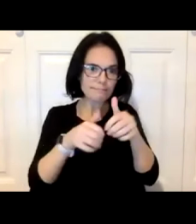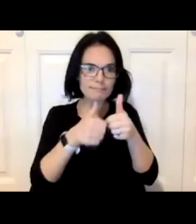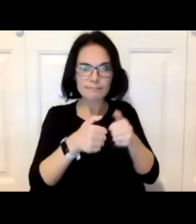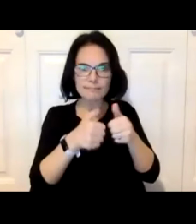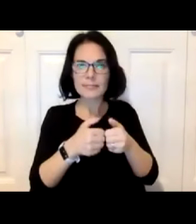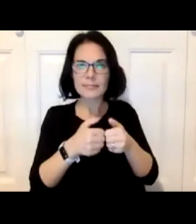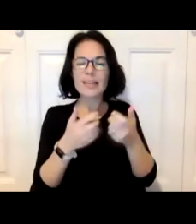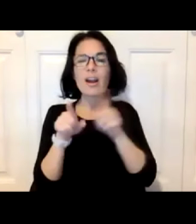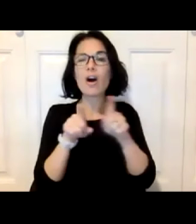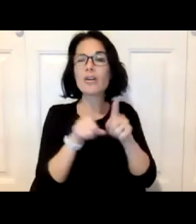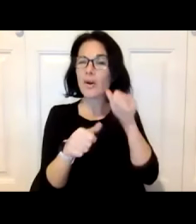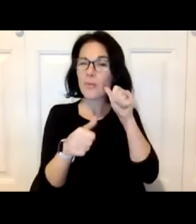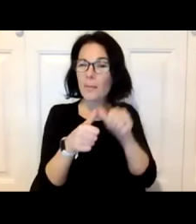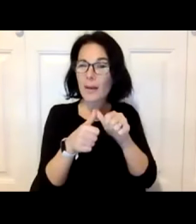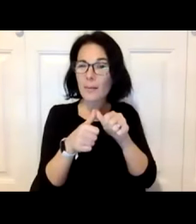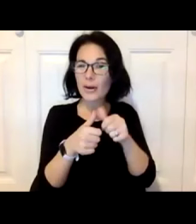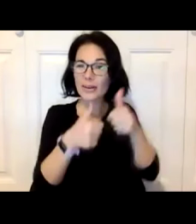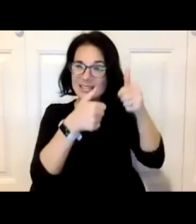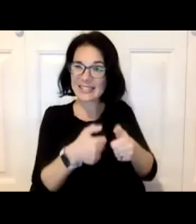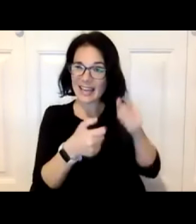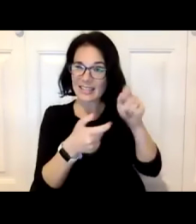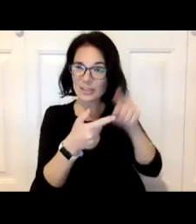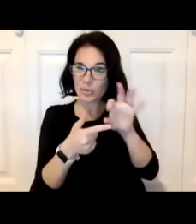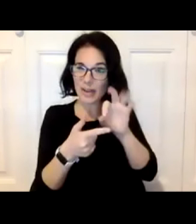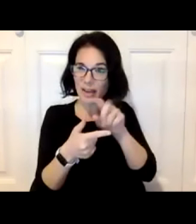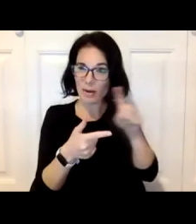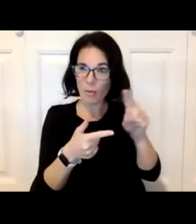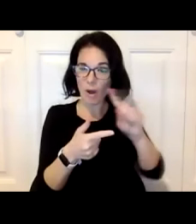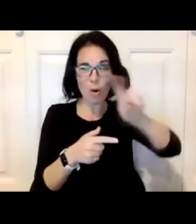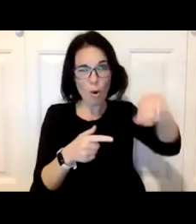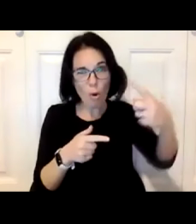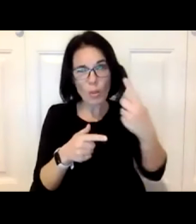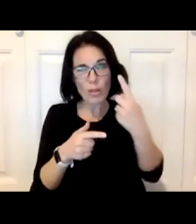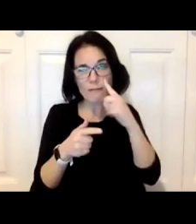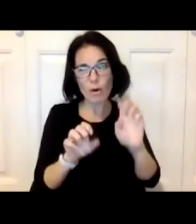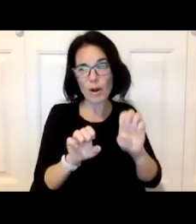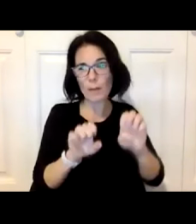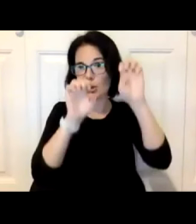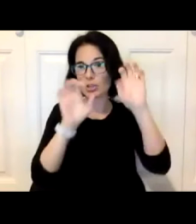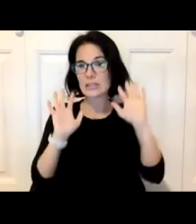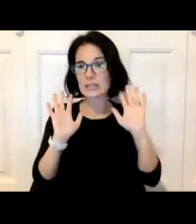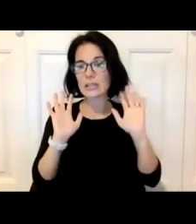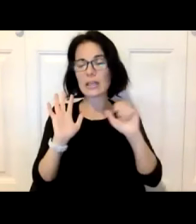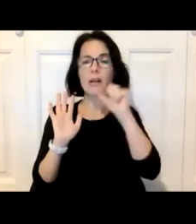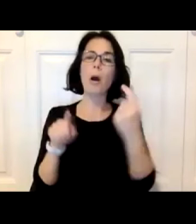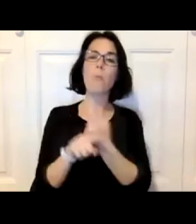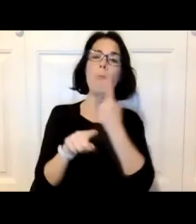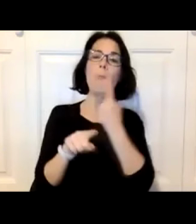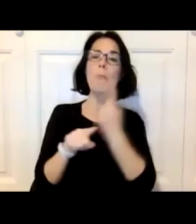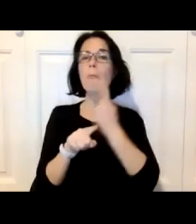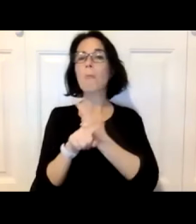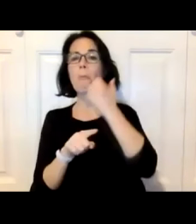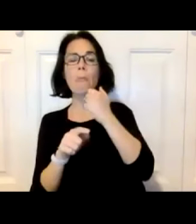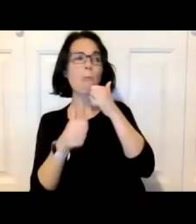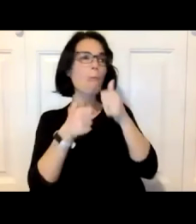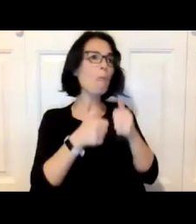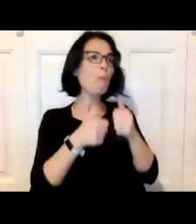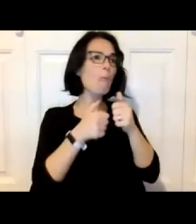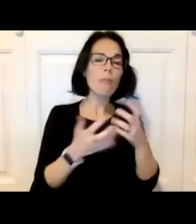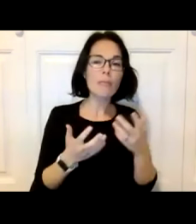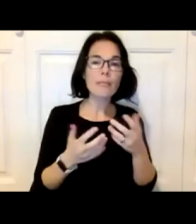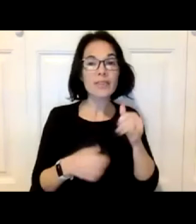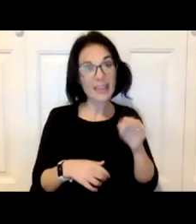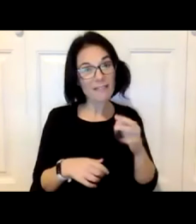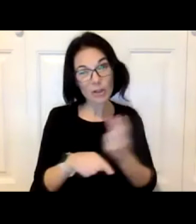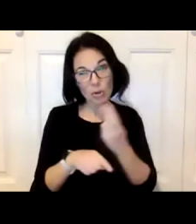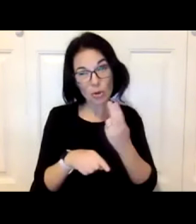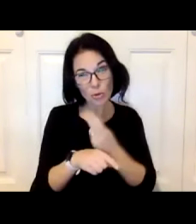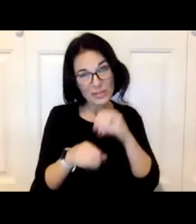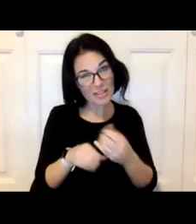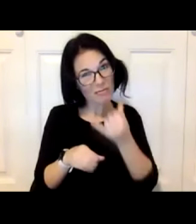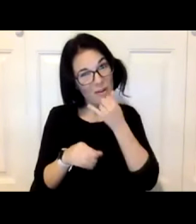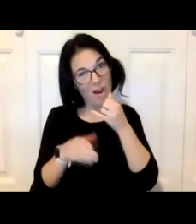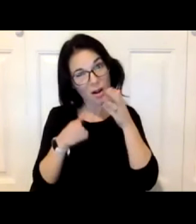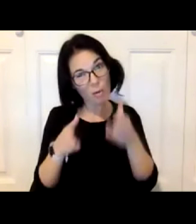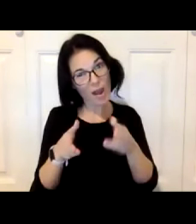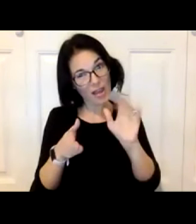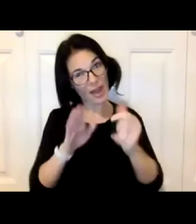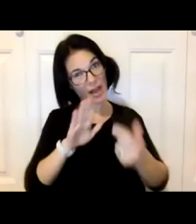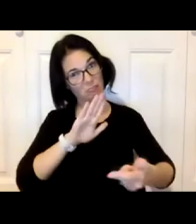911 is for emergencies only. Intentional misuse of the system is a crime and punishable offense.